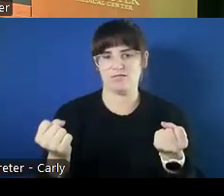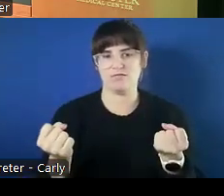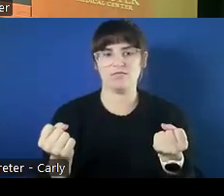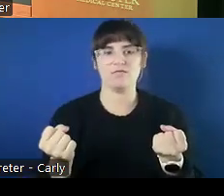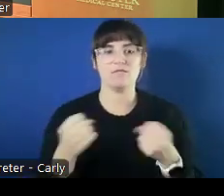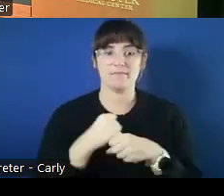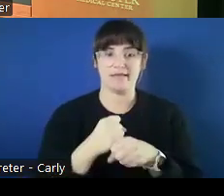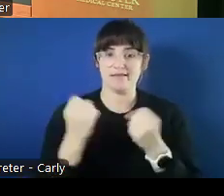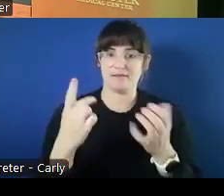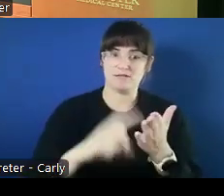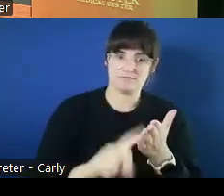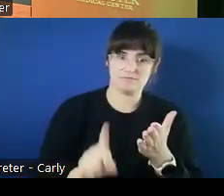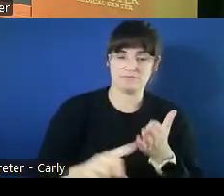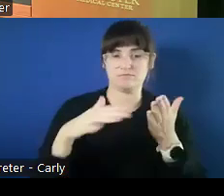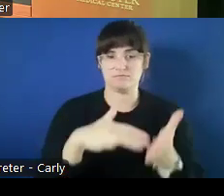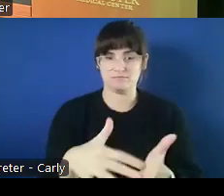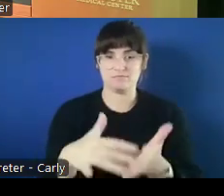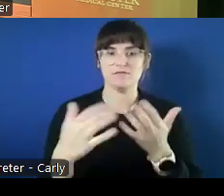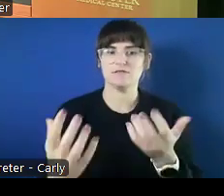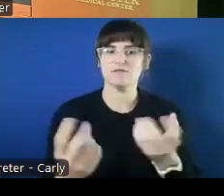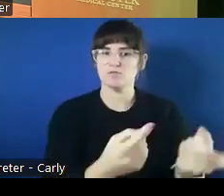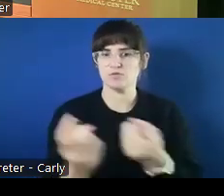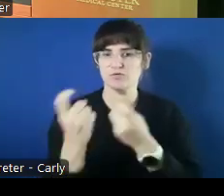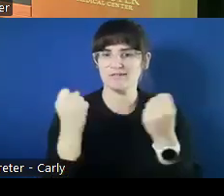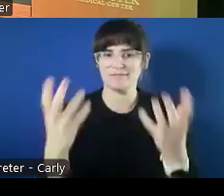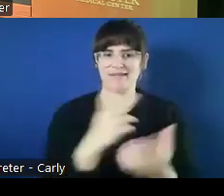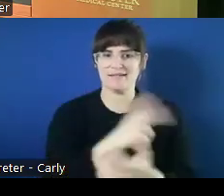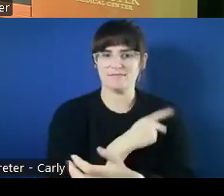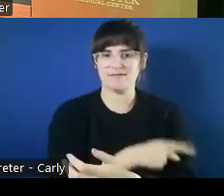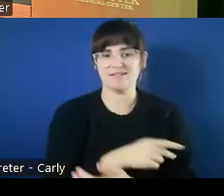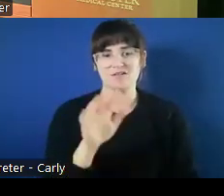uh from the inpatient units and about 85% of them were not eligible for our studies and we